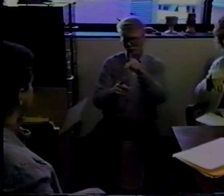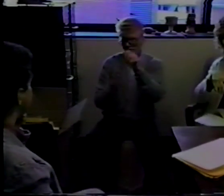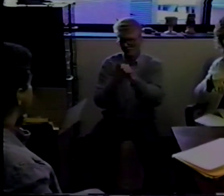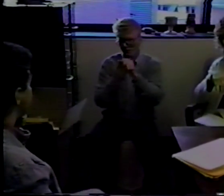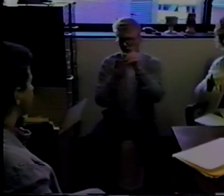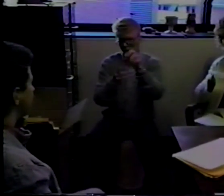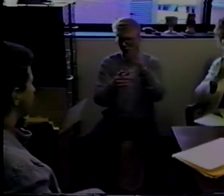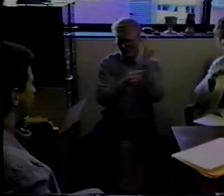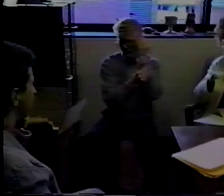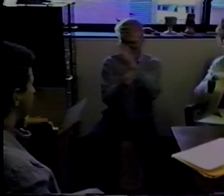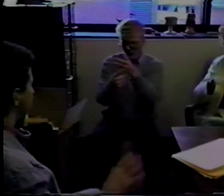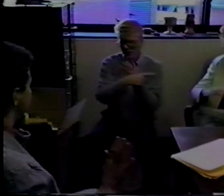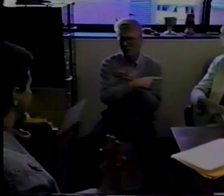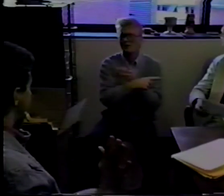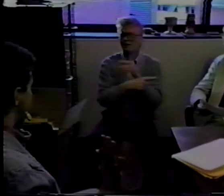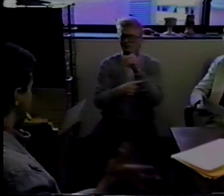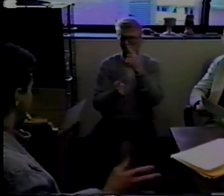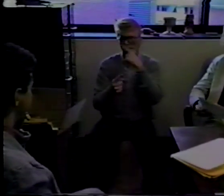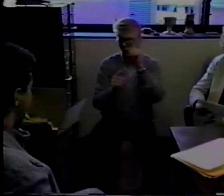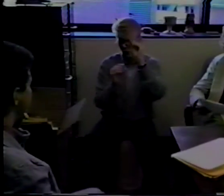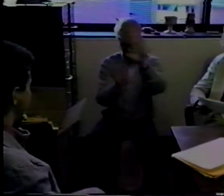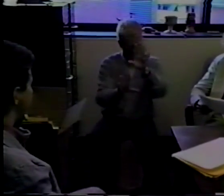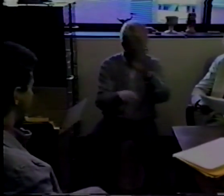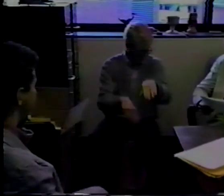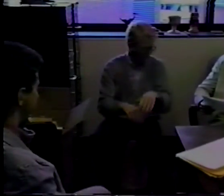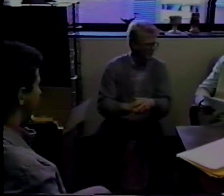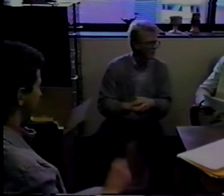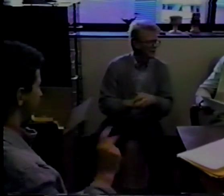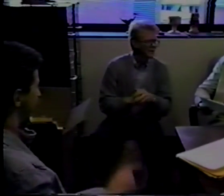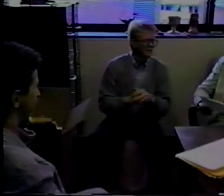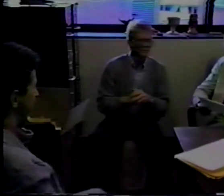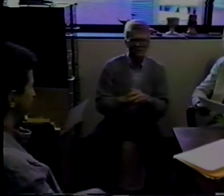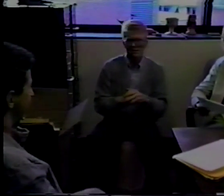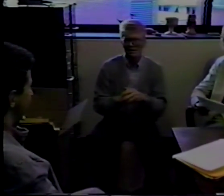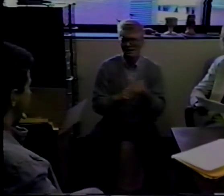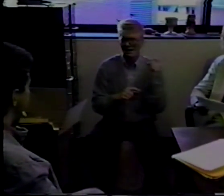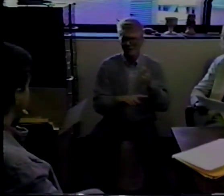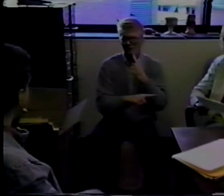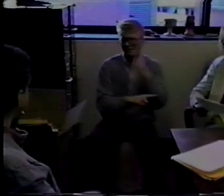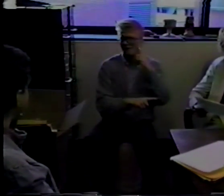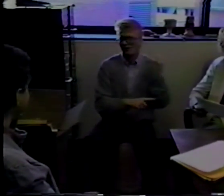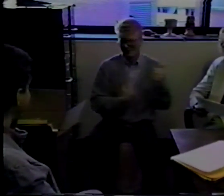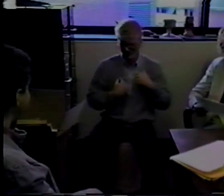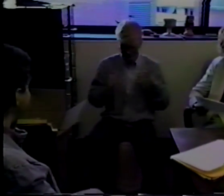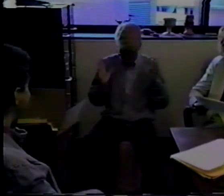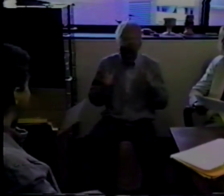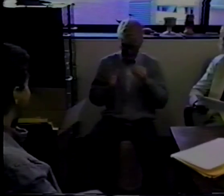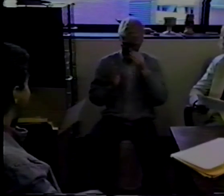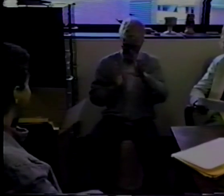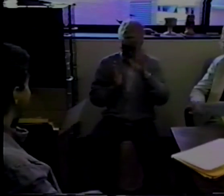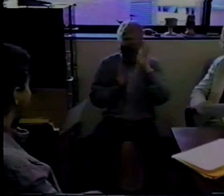Let's just ignore them... I had to say that for myself (chuckle).